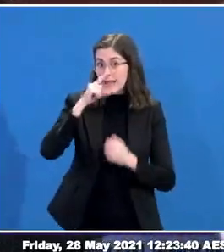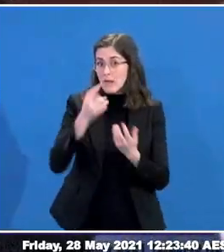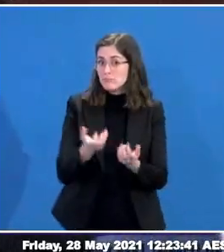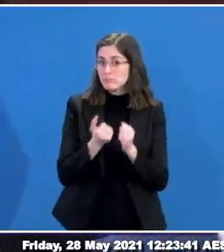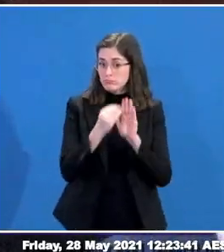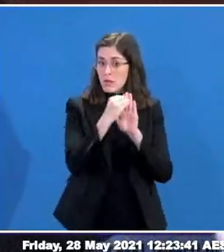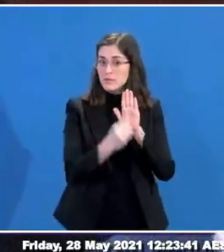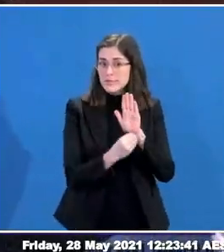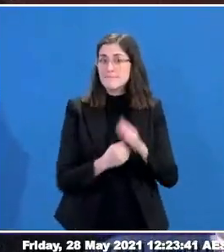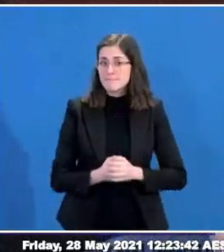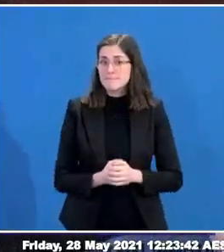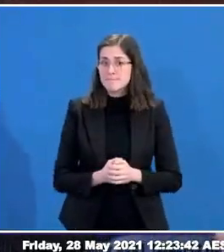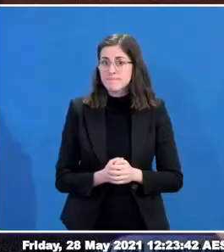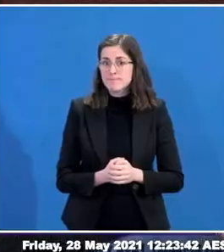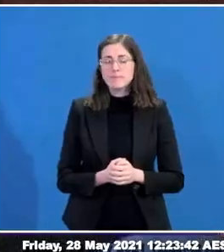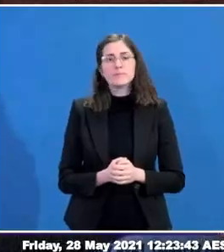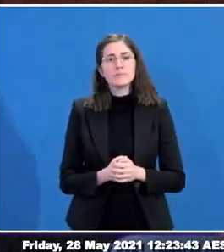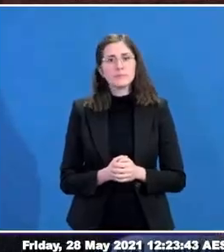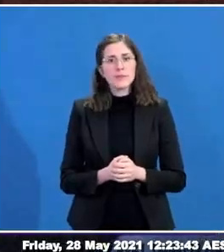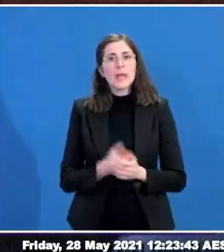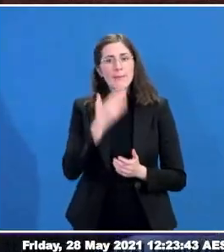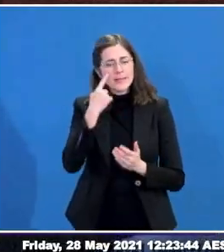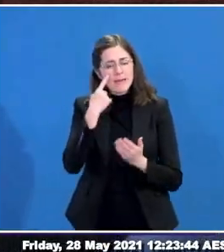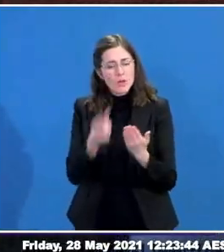The next tab should be a policy poster.